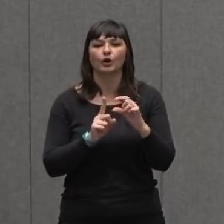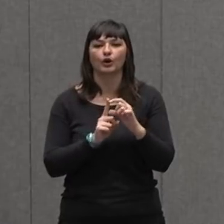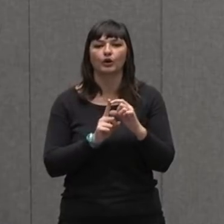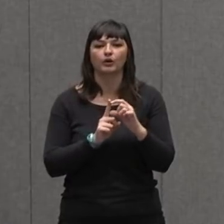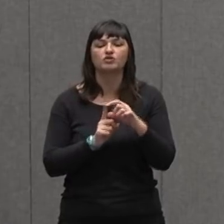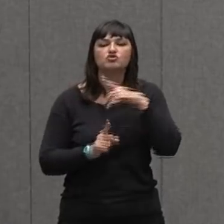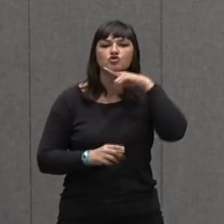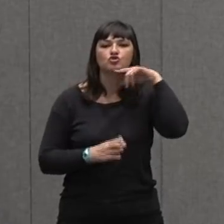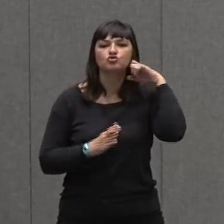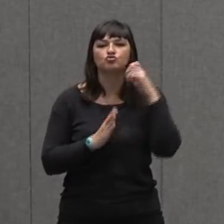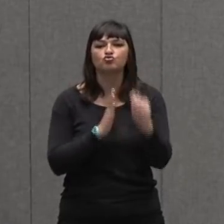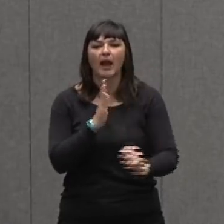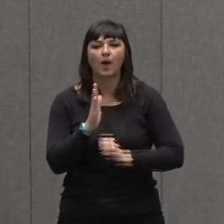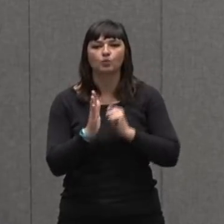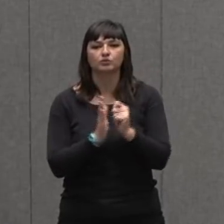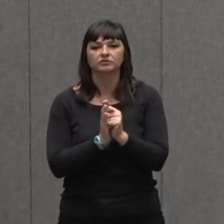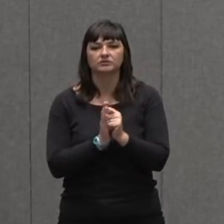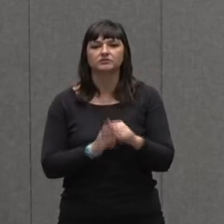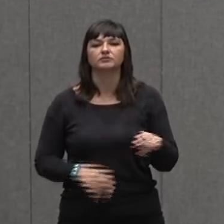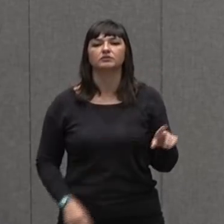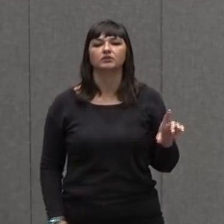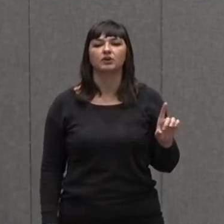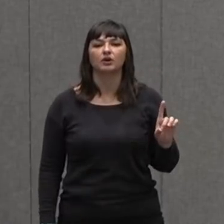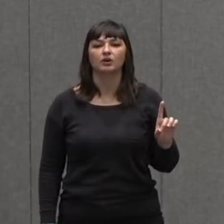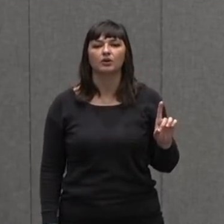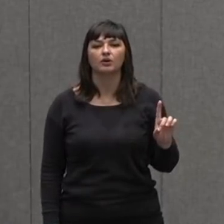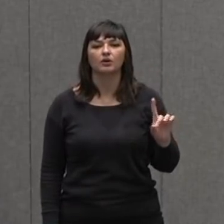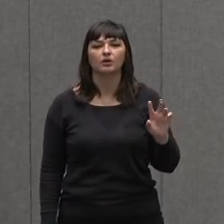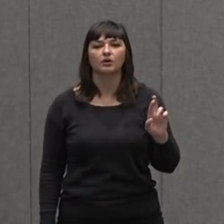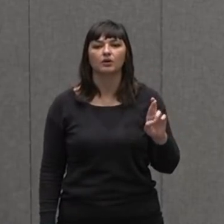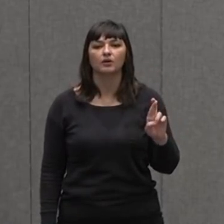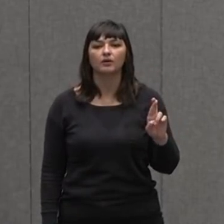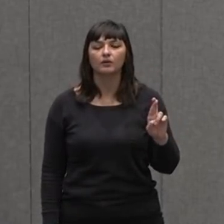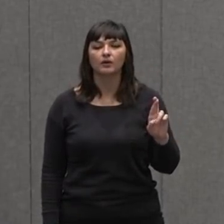D-R-O-U-G-H-T